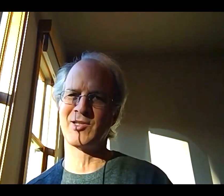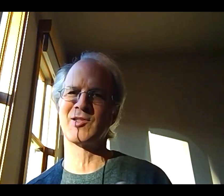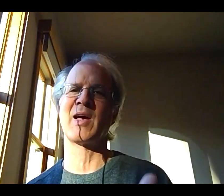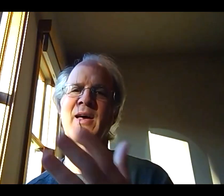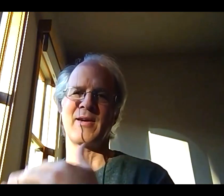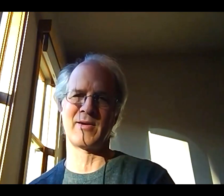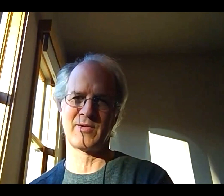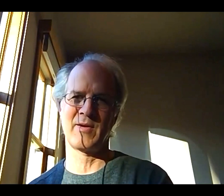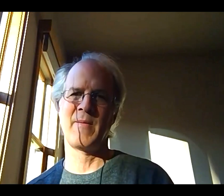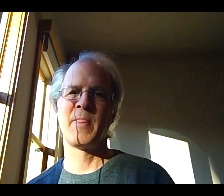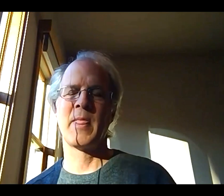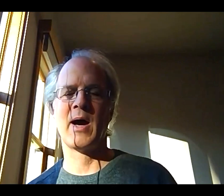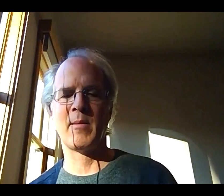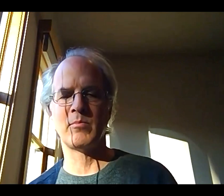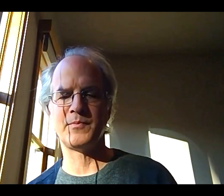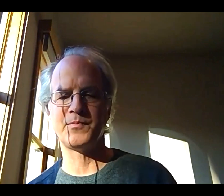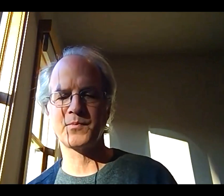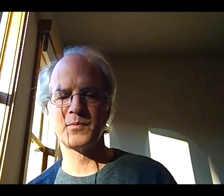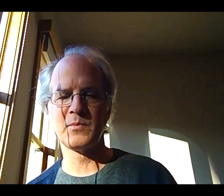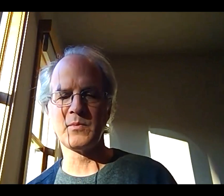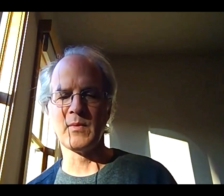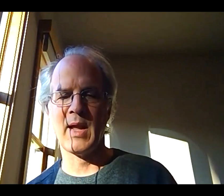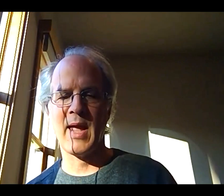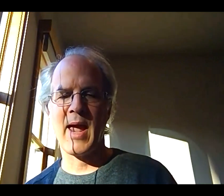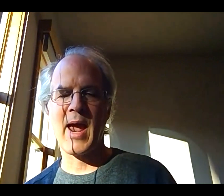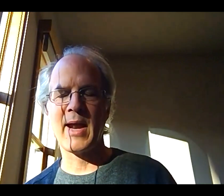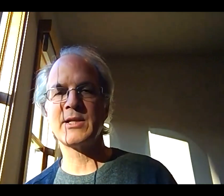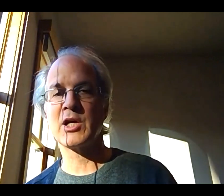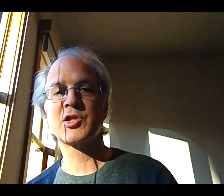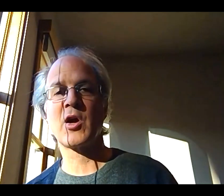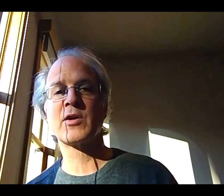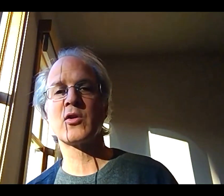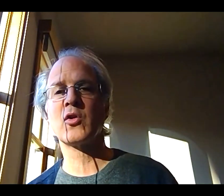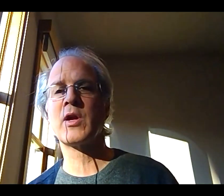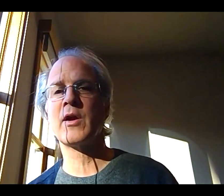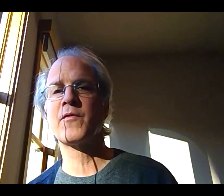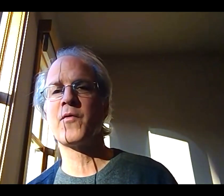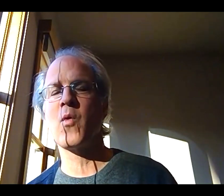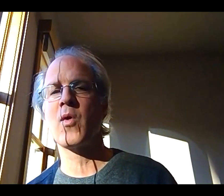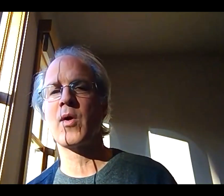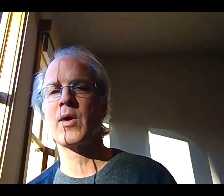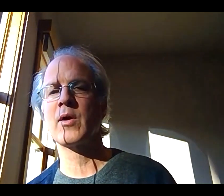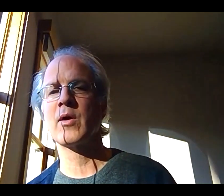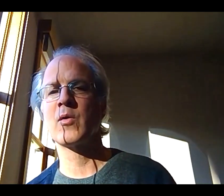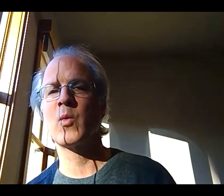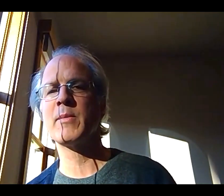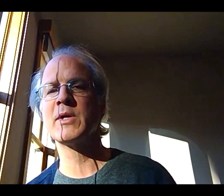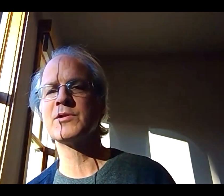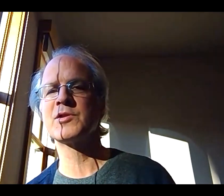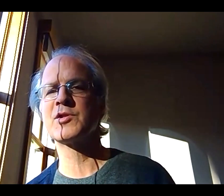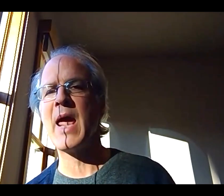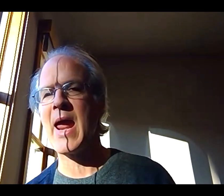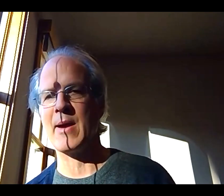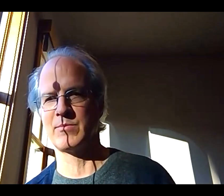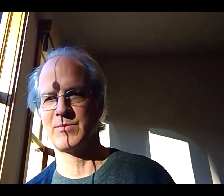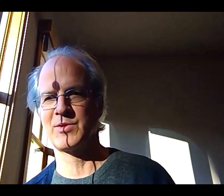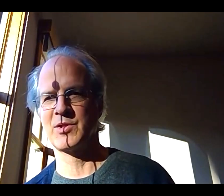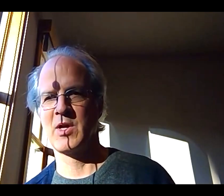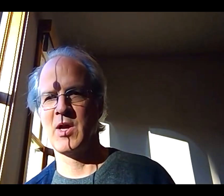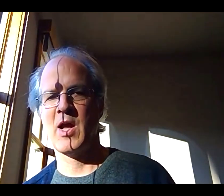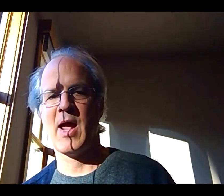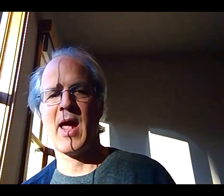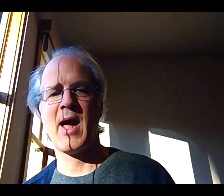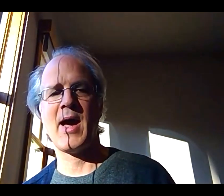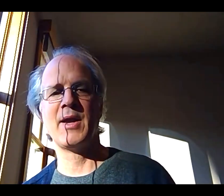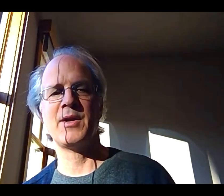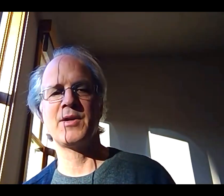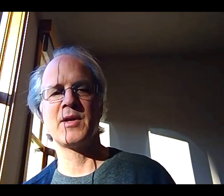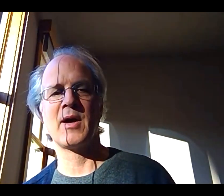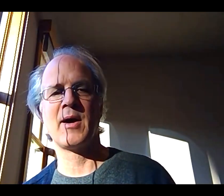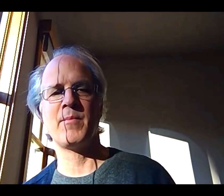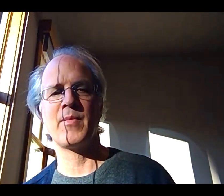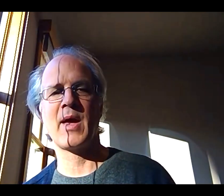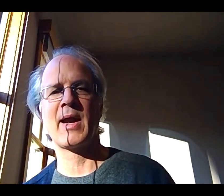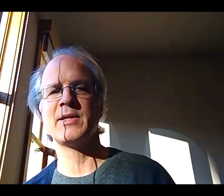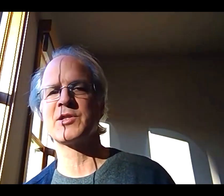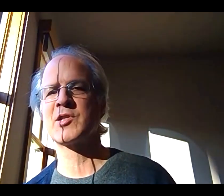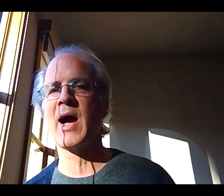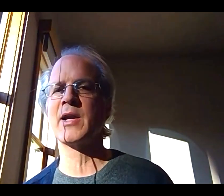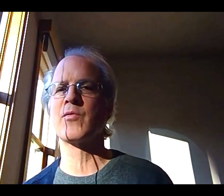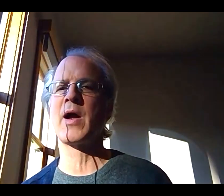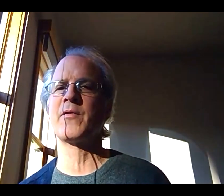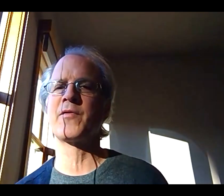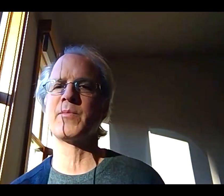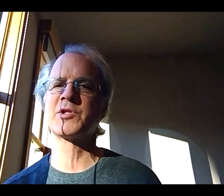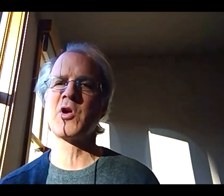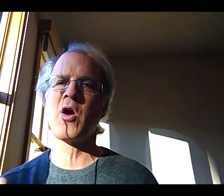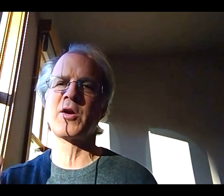and I just started looking for women's names. I decided right from the start